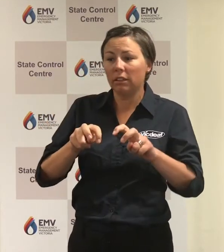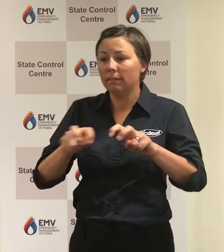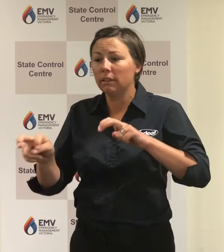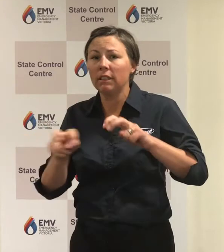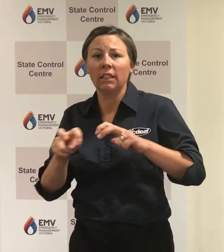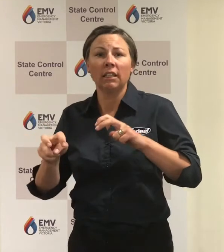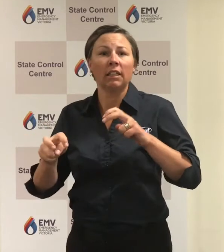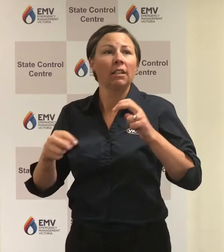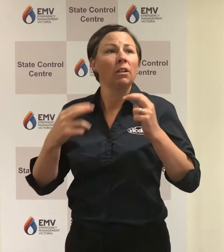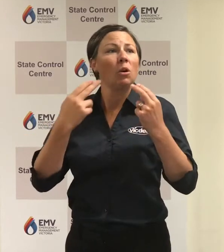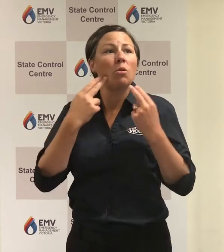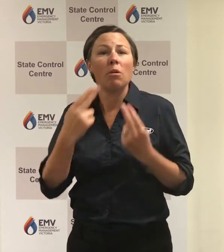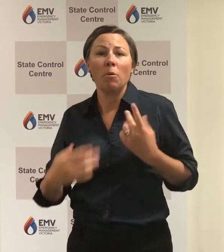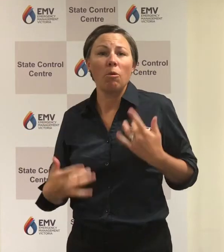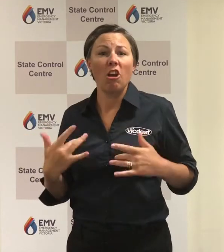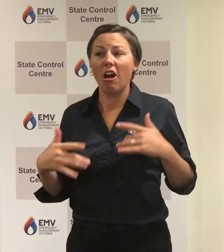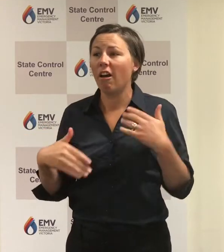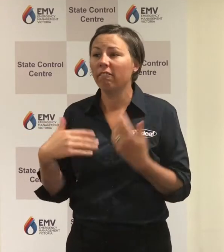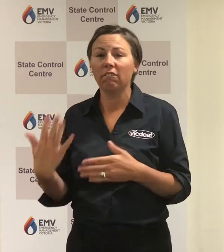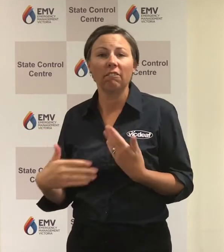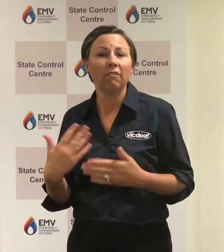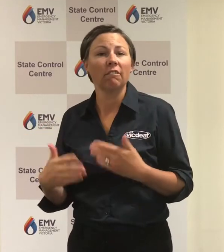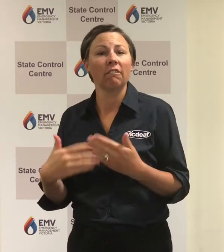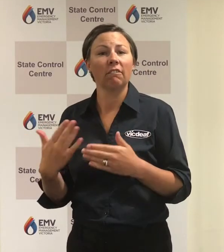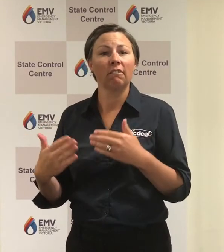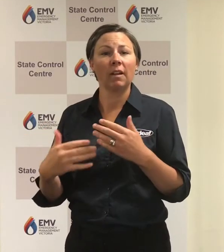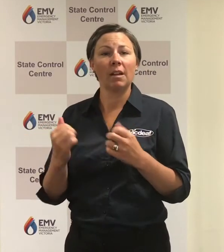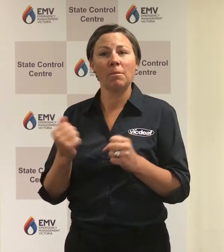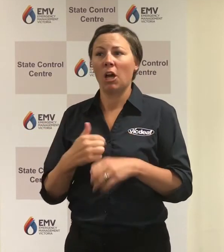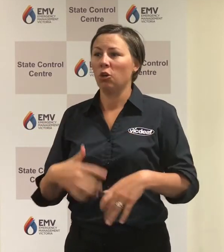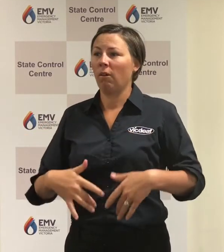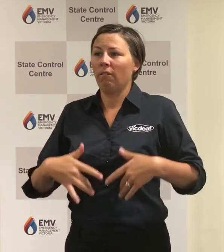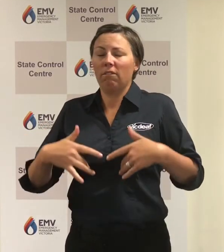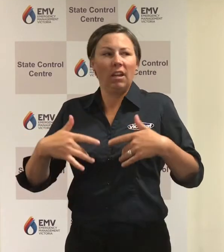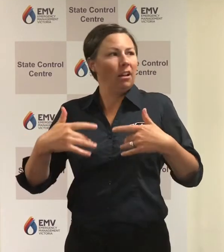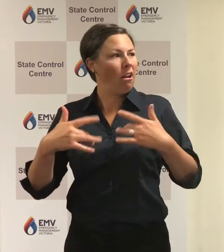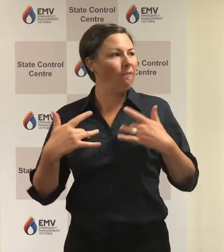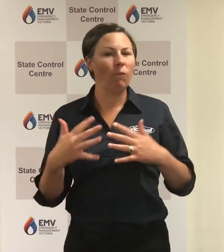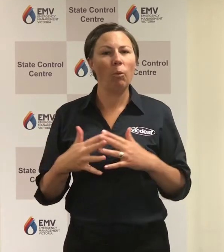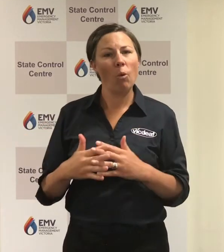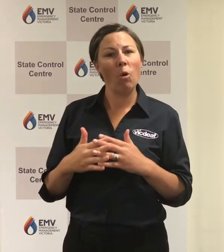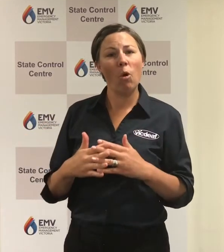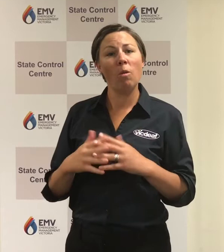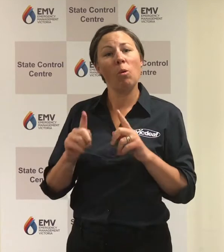things that give you a sense of meaning, be with people you like.